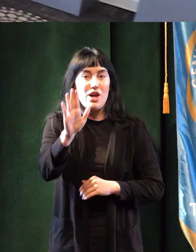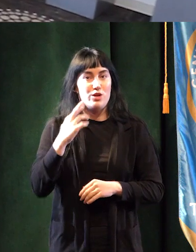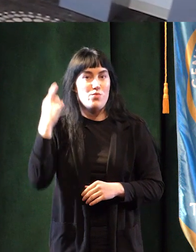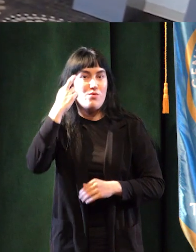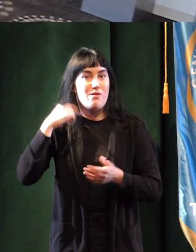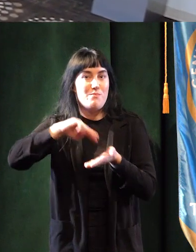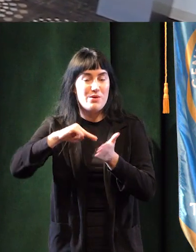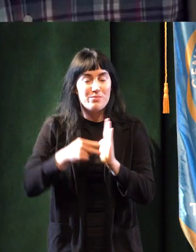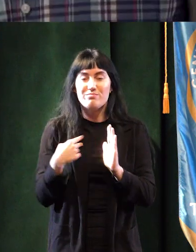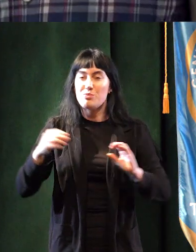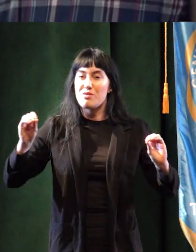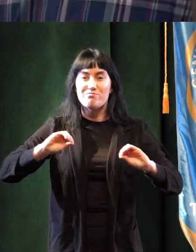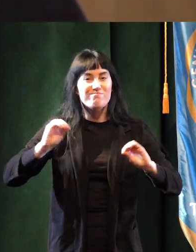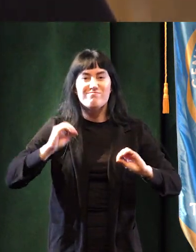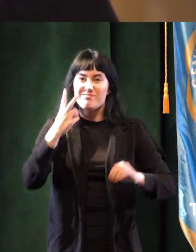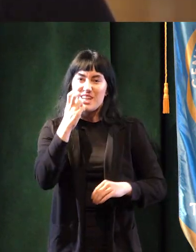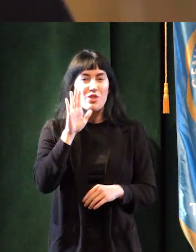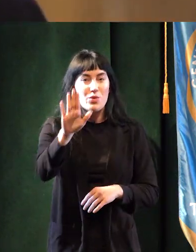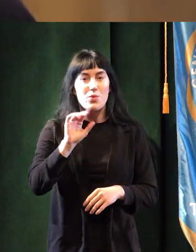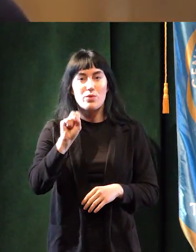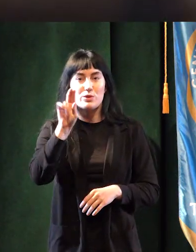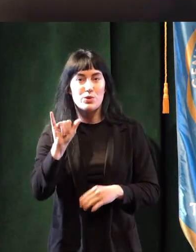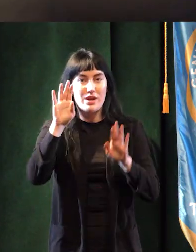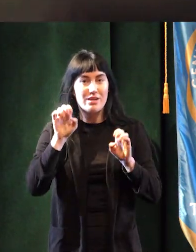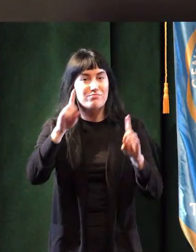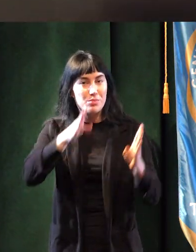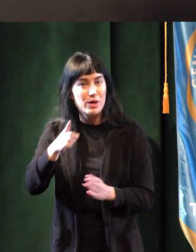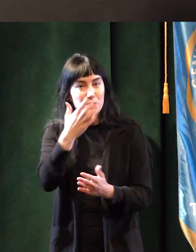no doubt that your sunni education has prepared you well you know the meaning